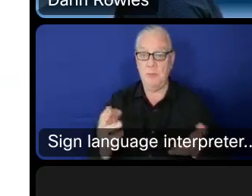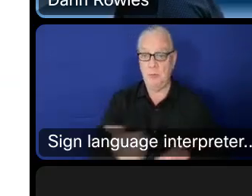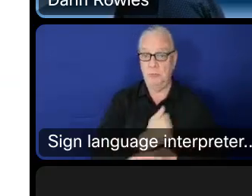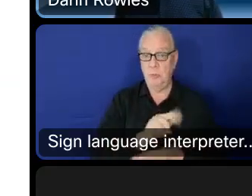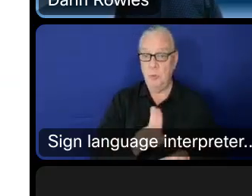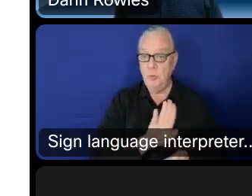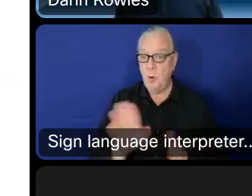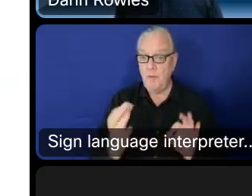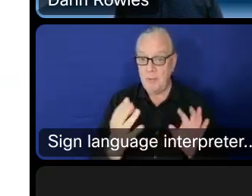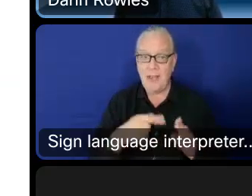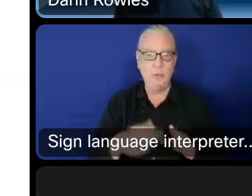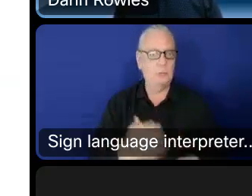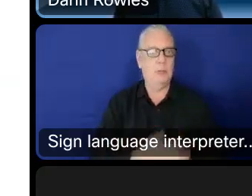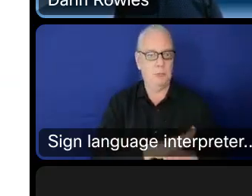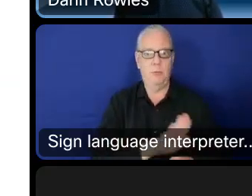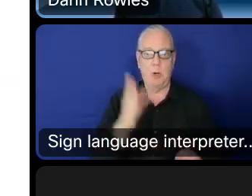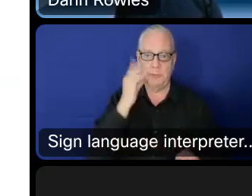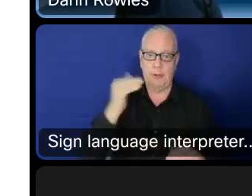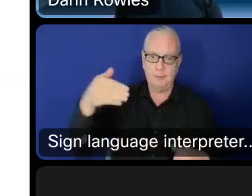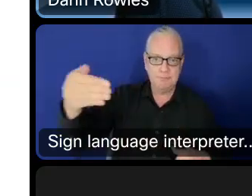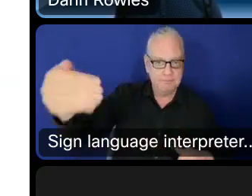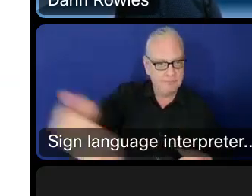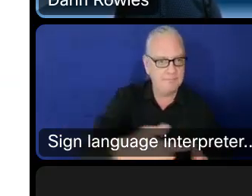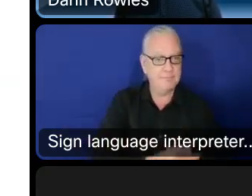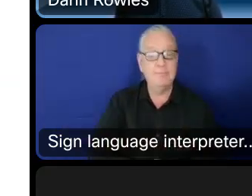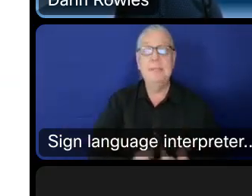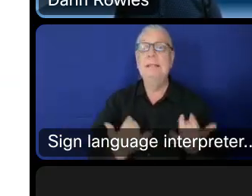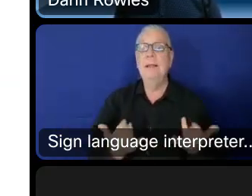some time to fill it out. And we are recording today's webinar.